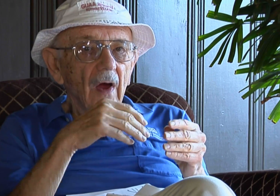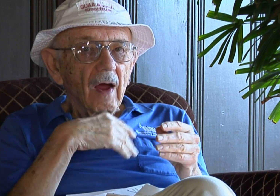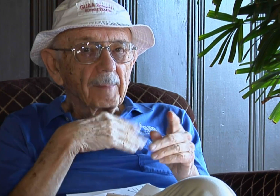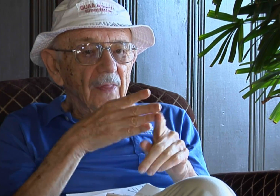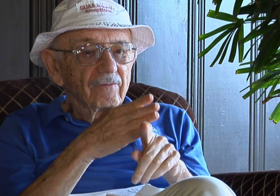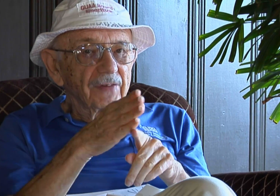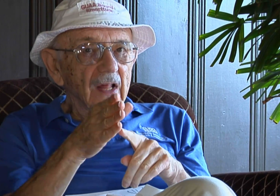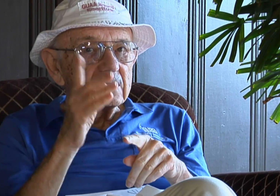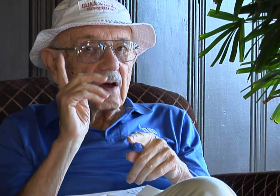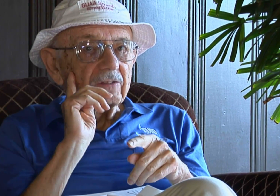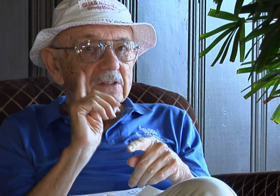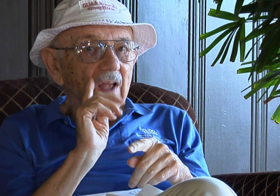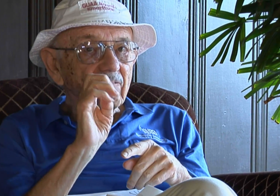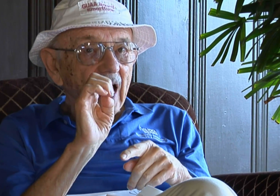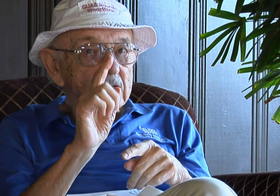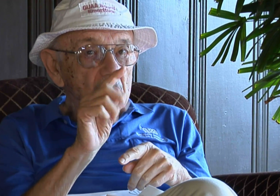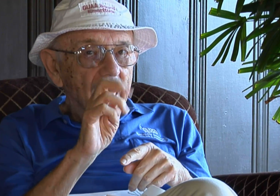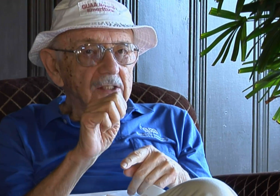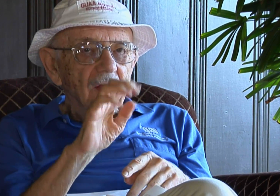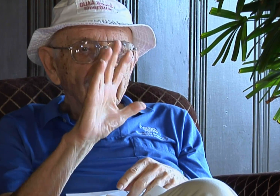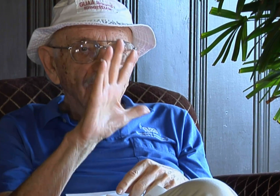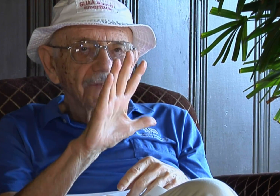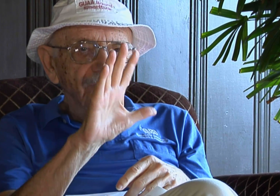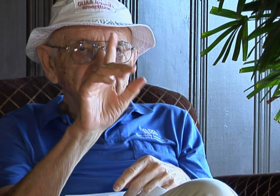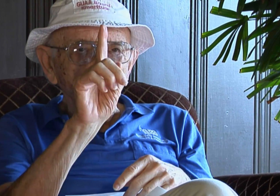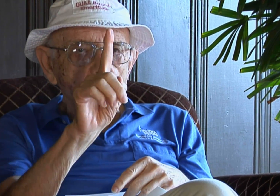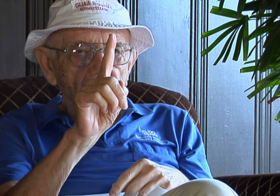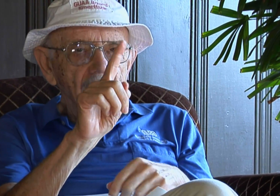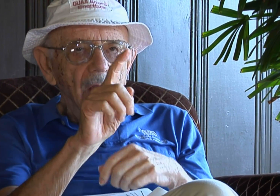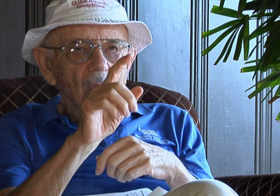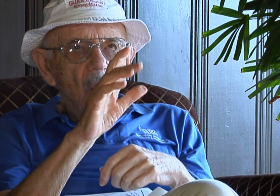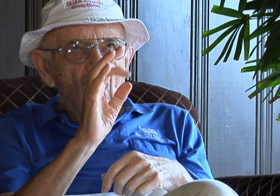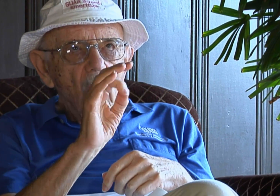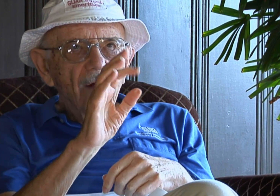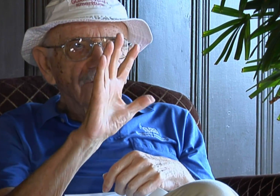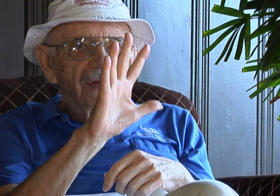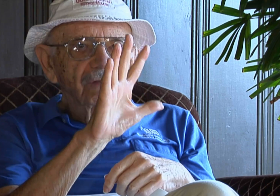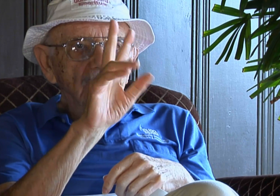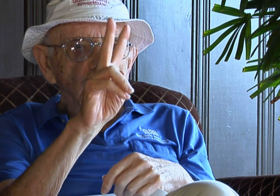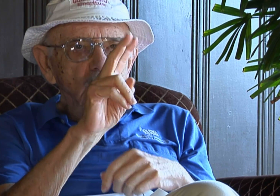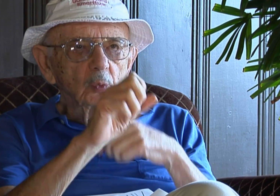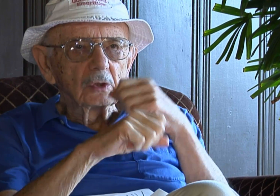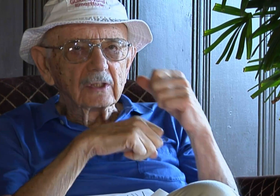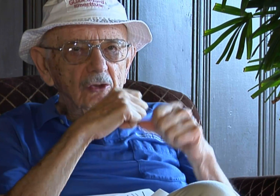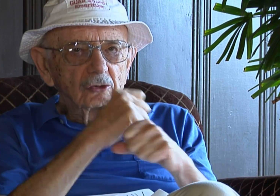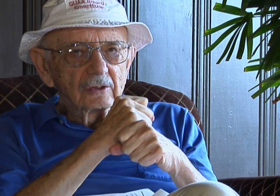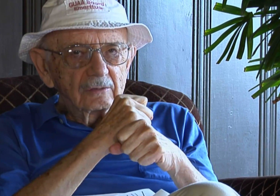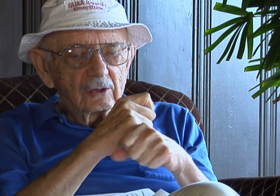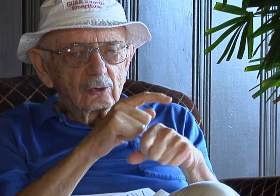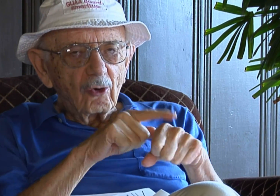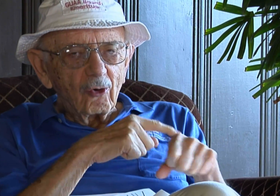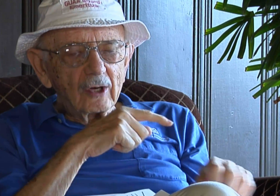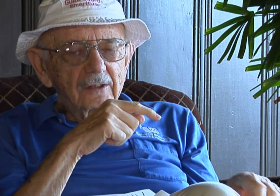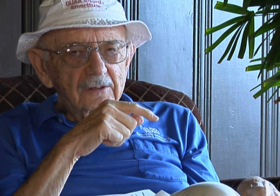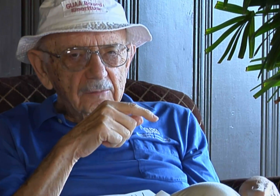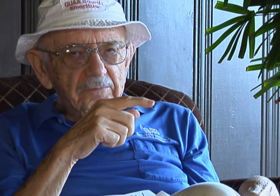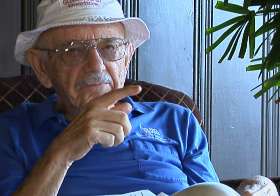Altogether, I've been in the field of deaf education for 51 or 52 years. That's a long time.